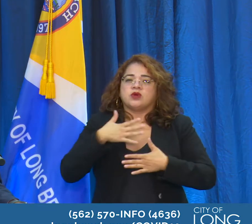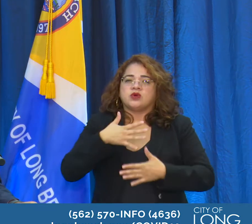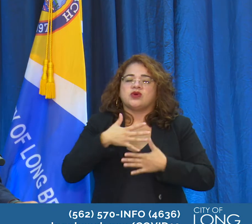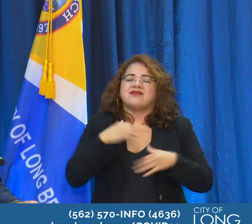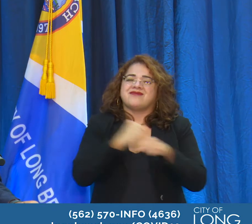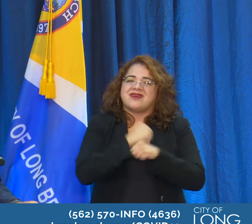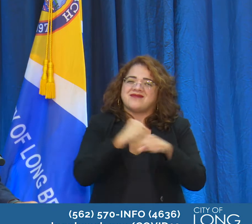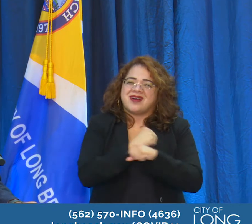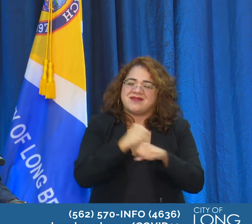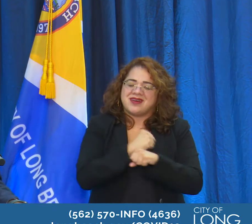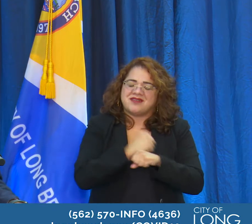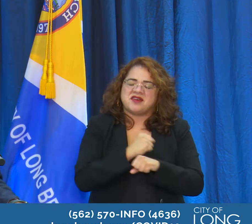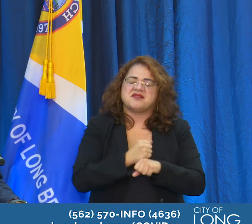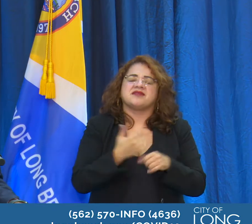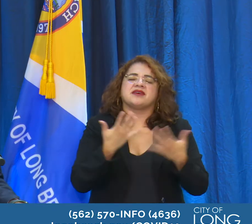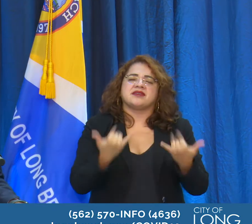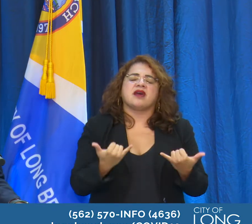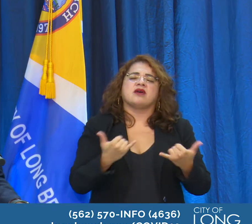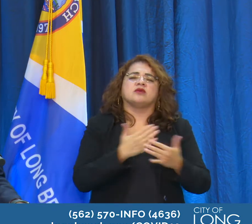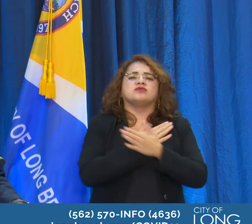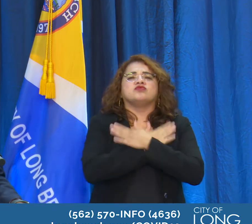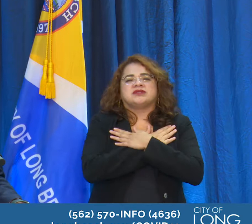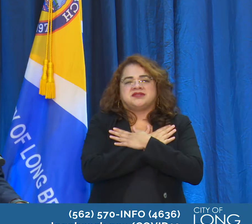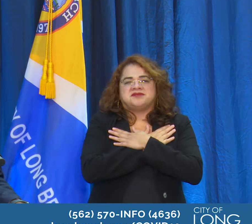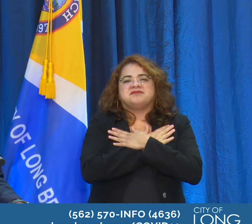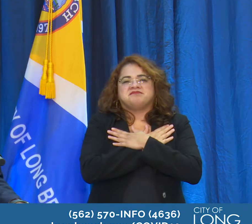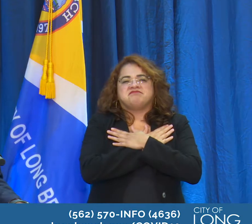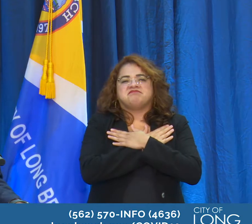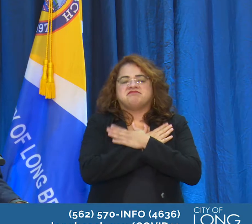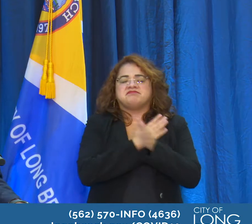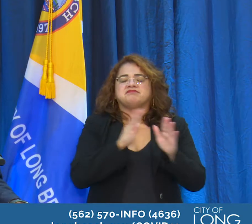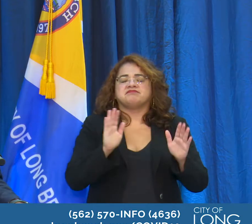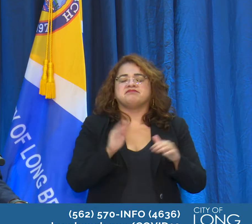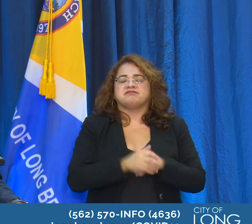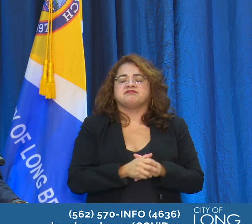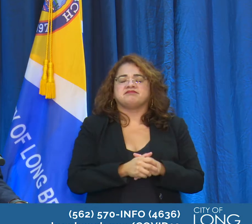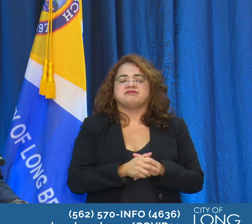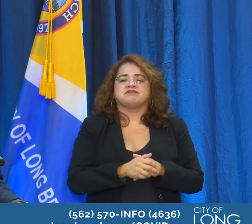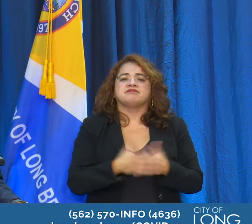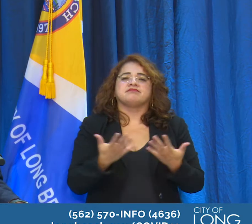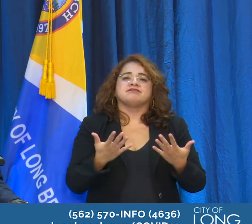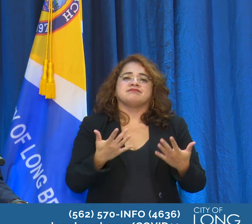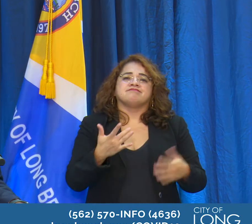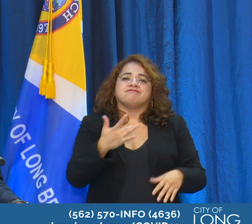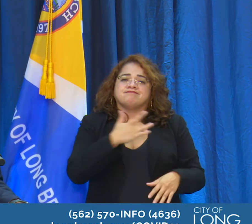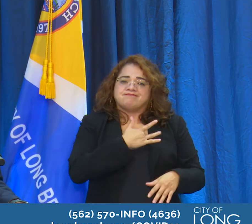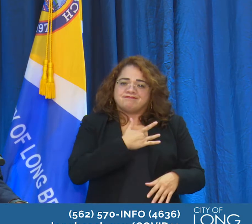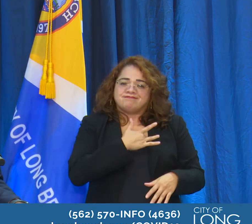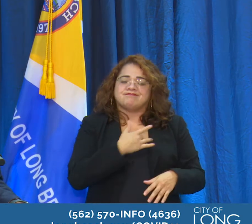Of course it's hard to lose both, two members of your family and parents, but we also know,